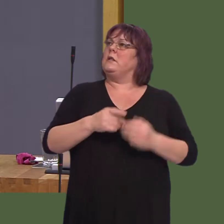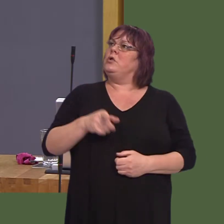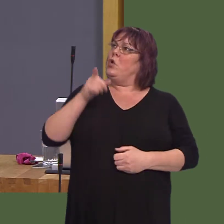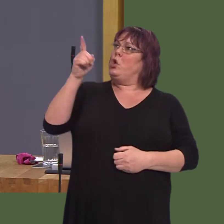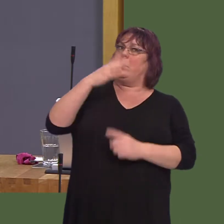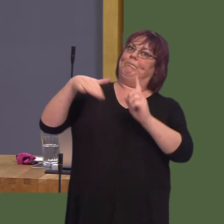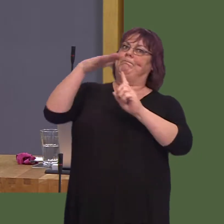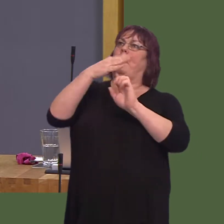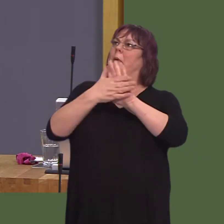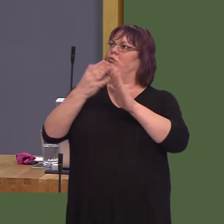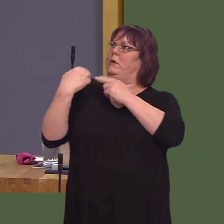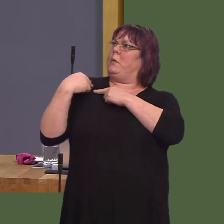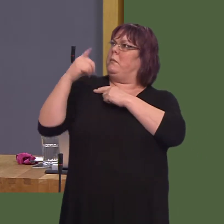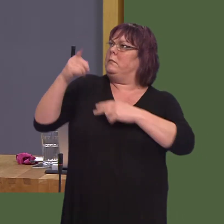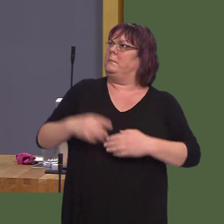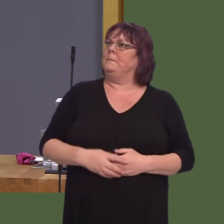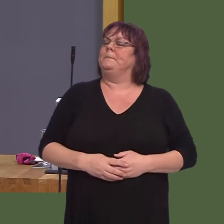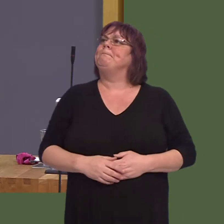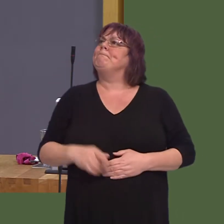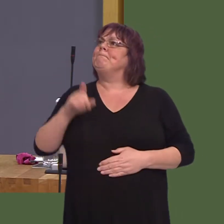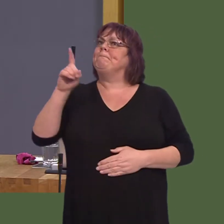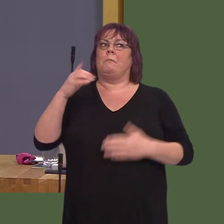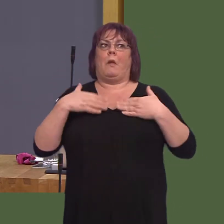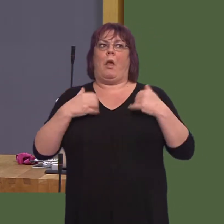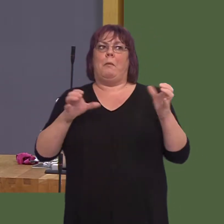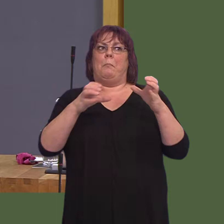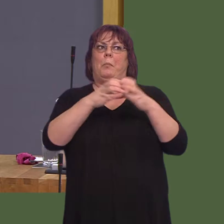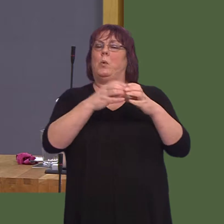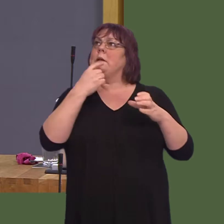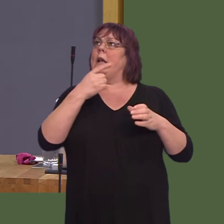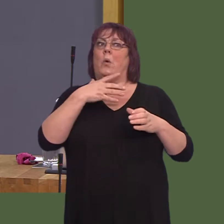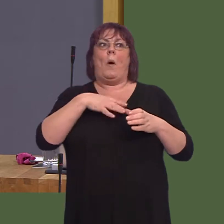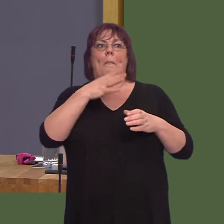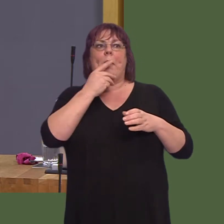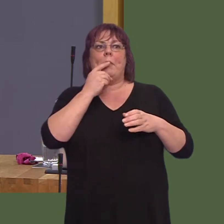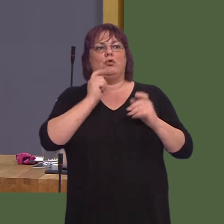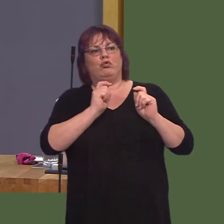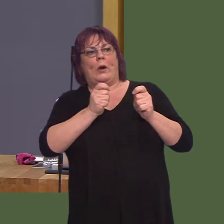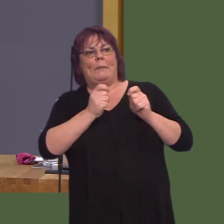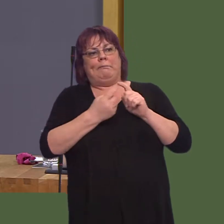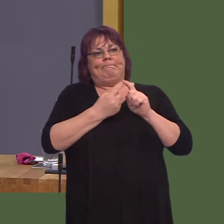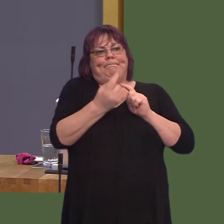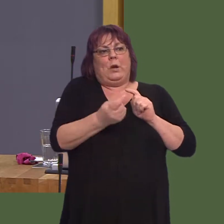Now, the health board are indicating that they want people treated closer to their homes